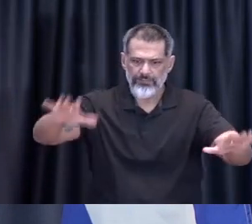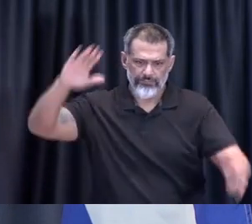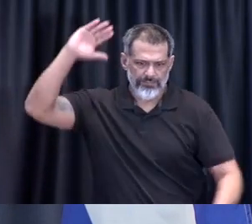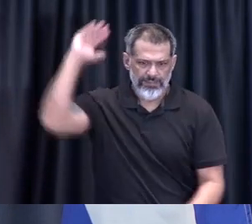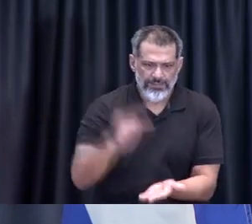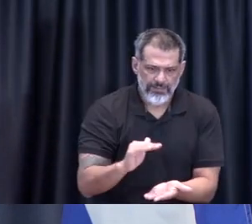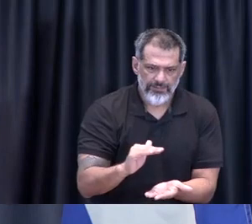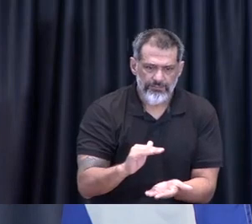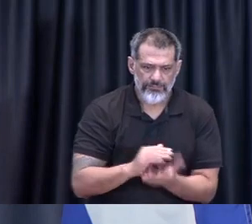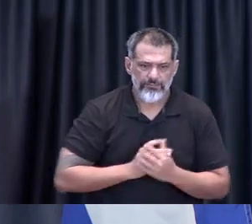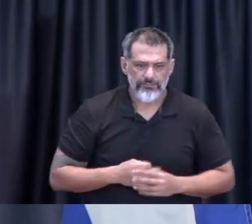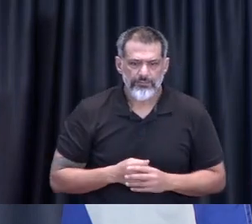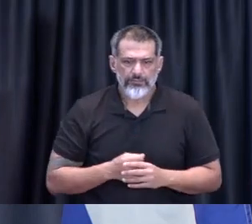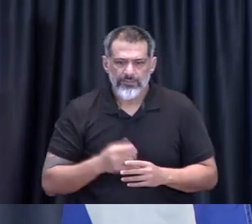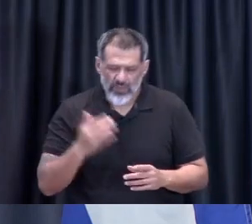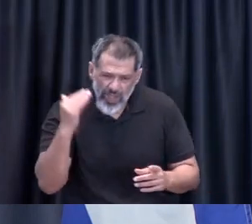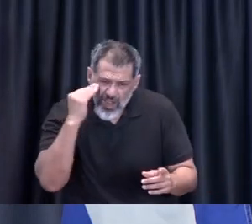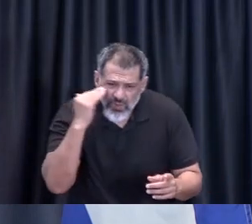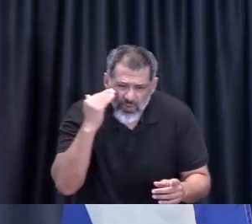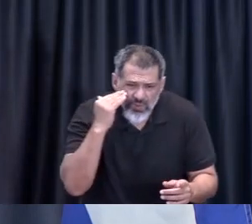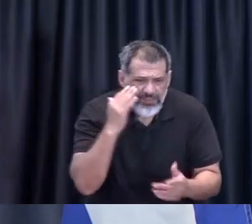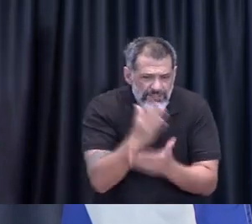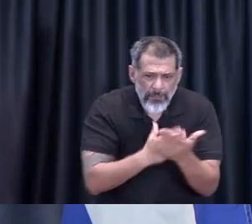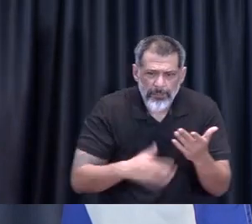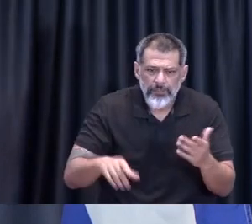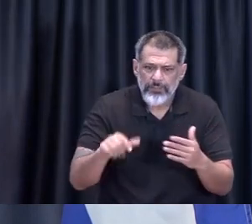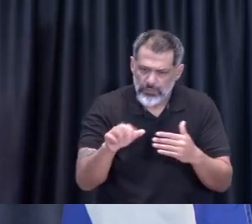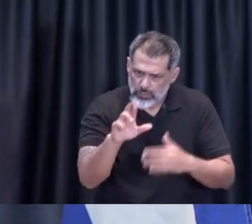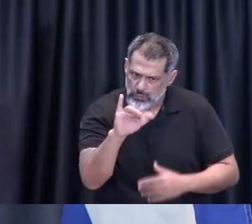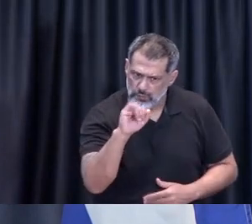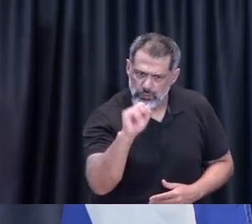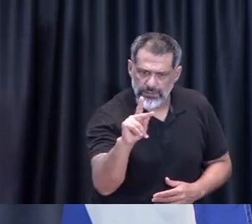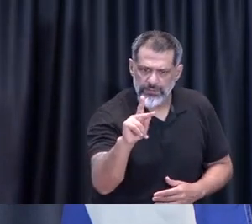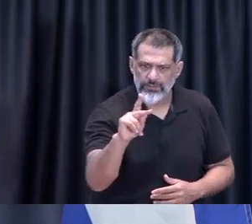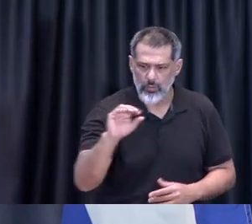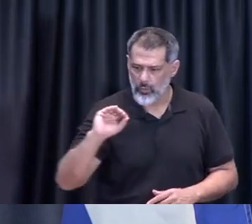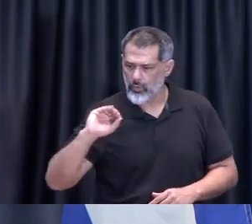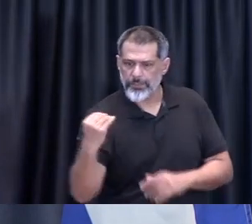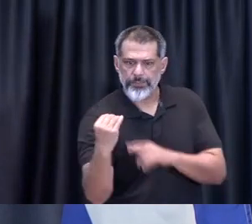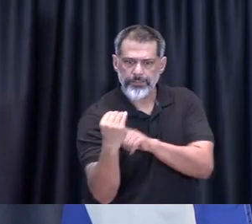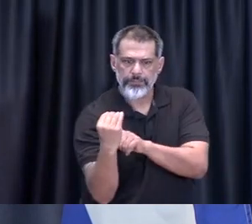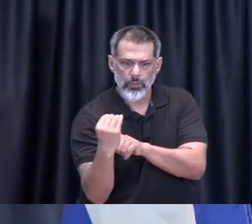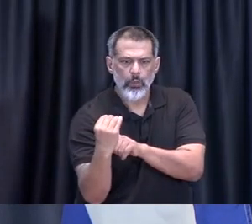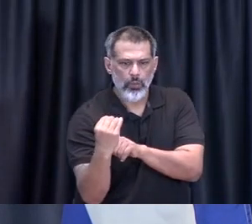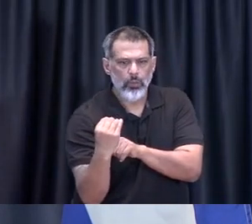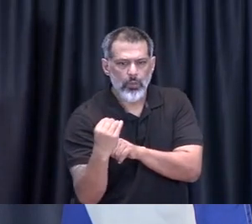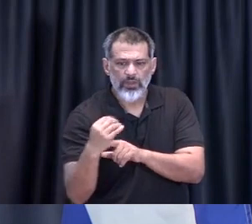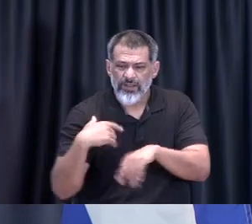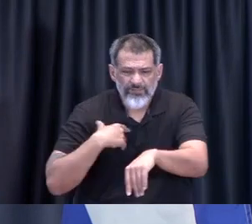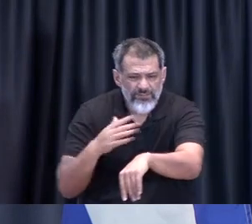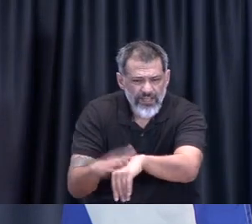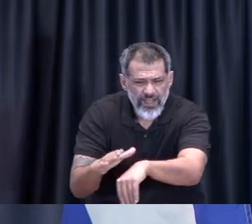there's some risk there. So that along with all the other pieces of advice, you know, limiting